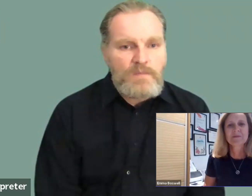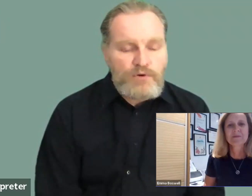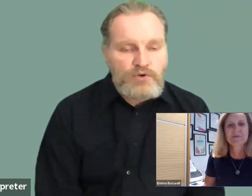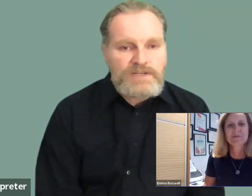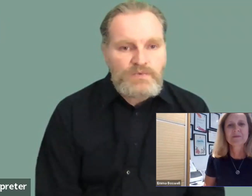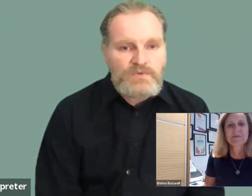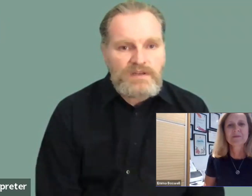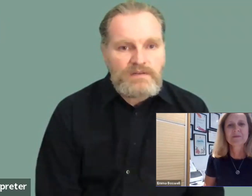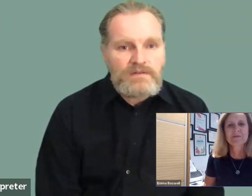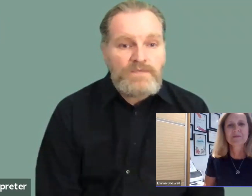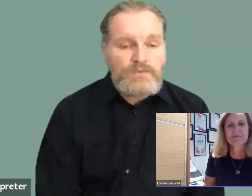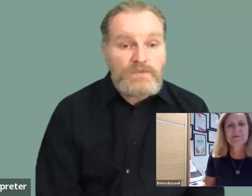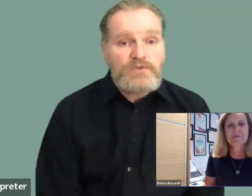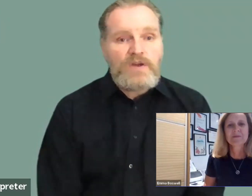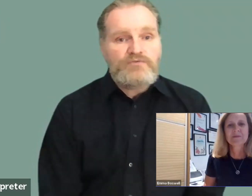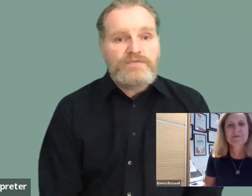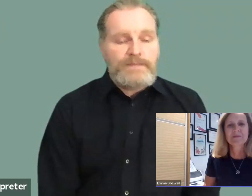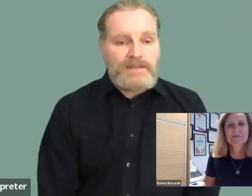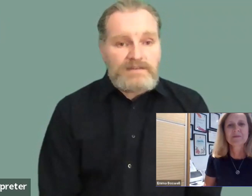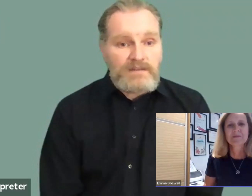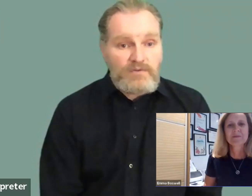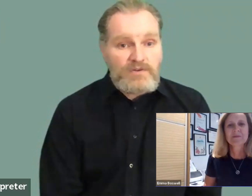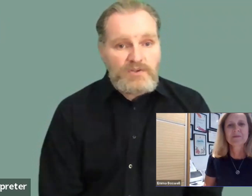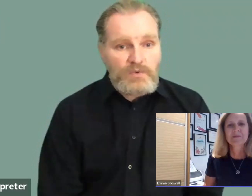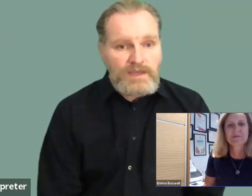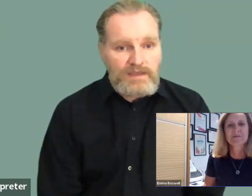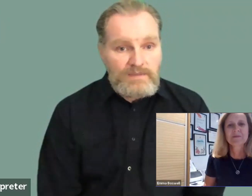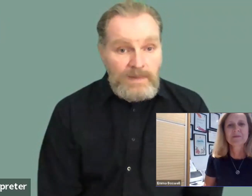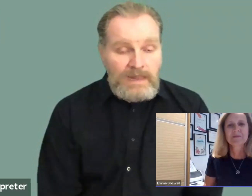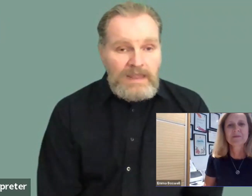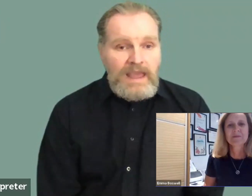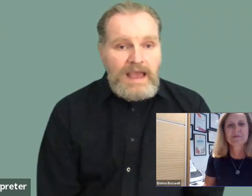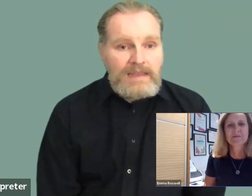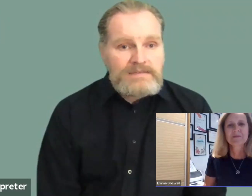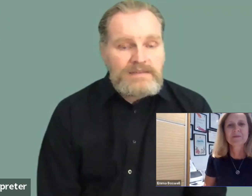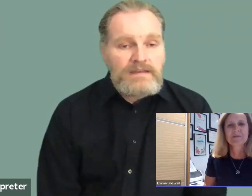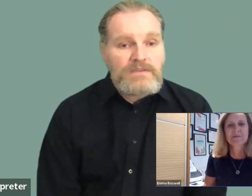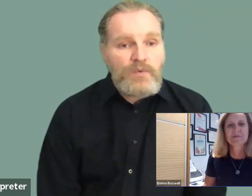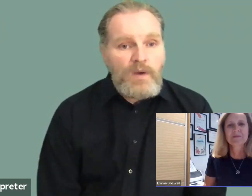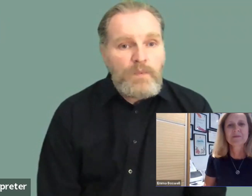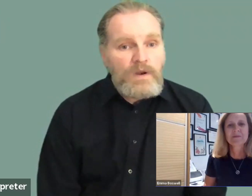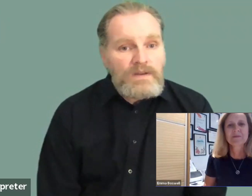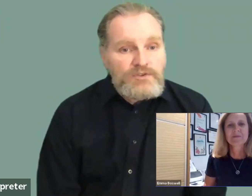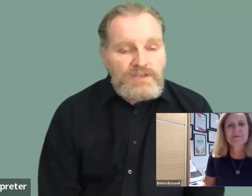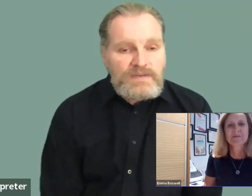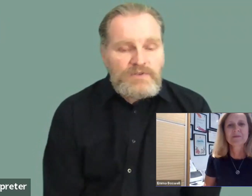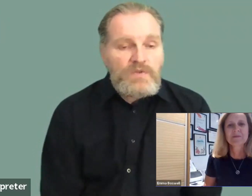a project was done with 200 families across the UK. And that threw up one of the genes, you know,